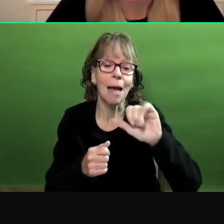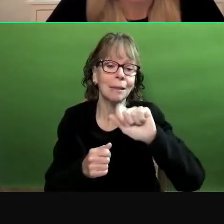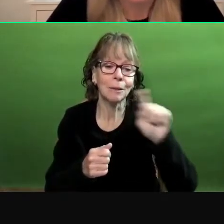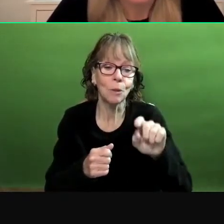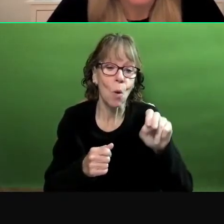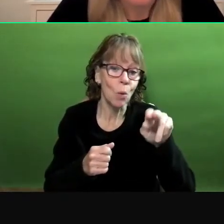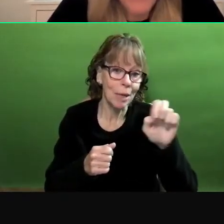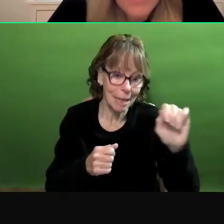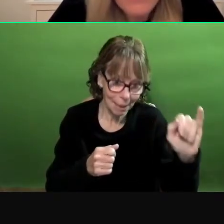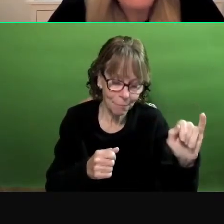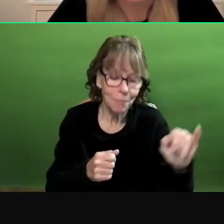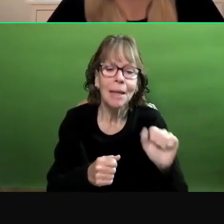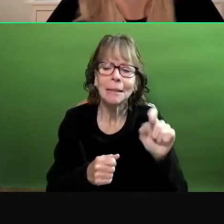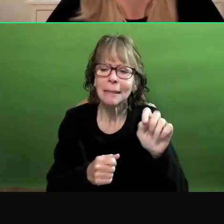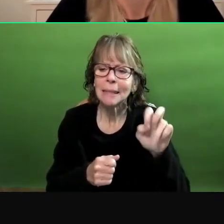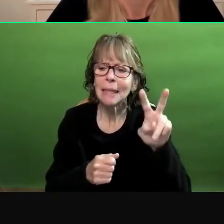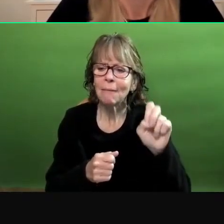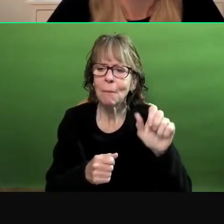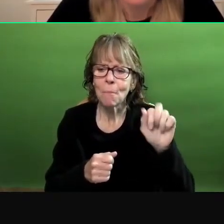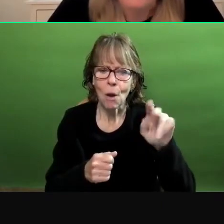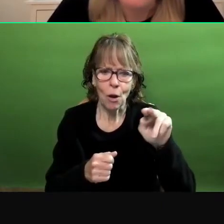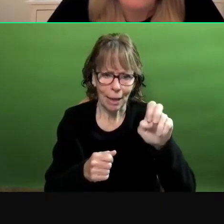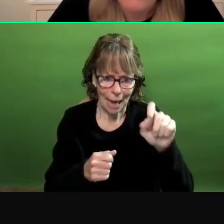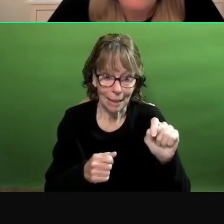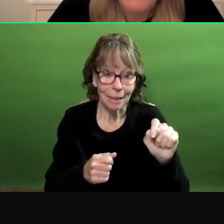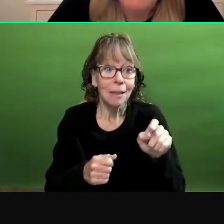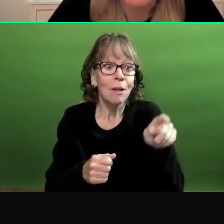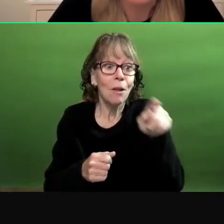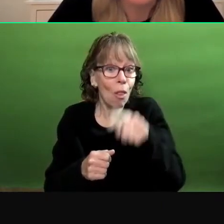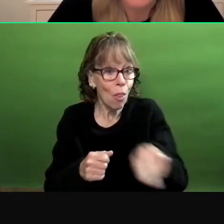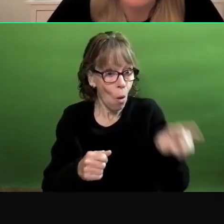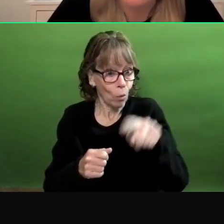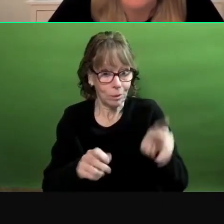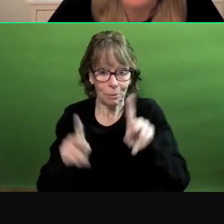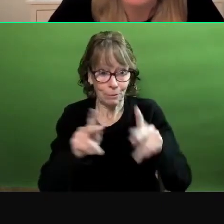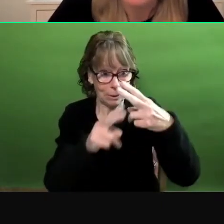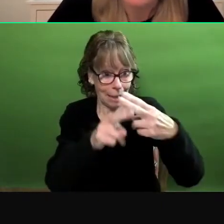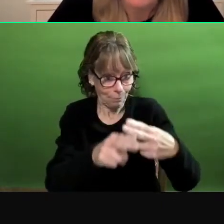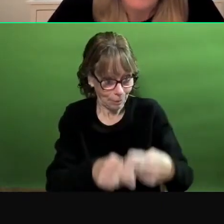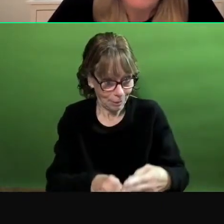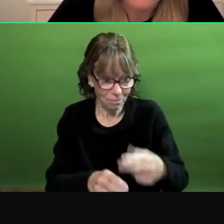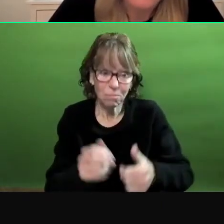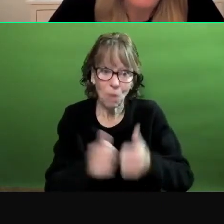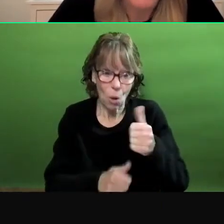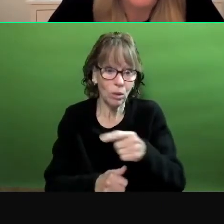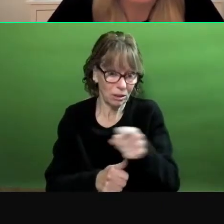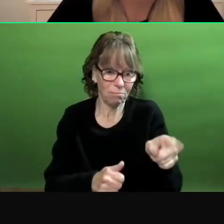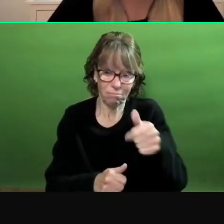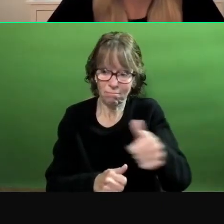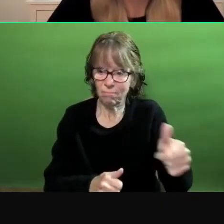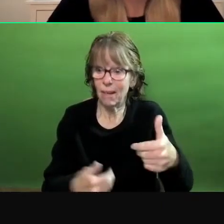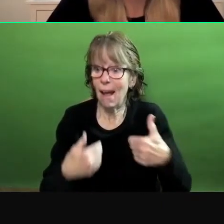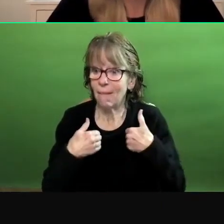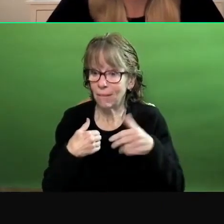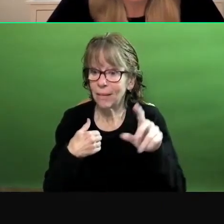This amazing committee, the majority of whom were people who identified as having a disability,